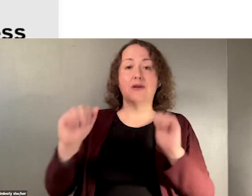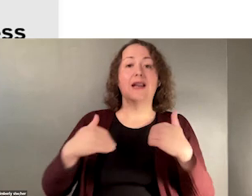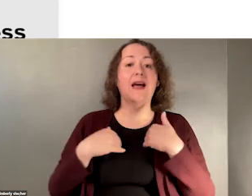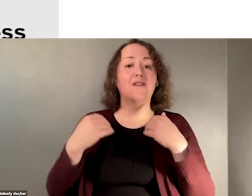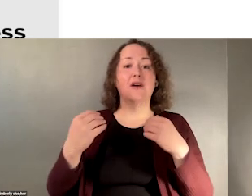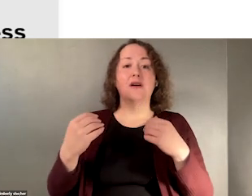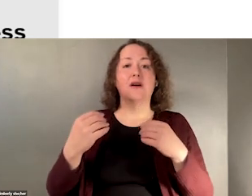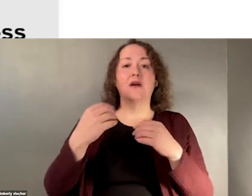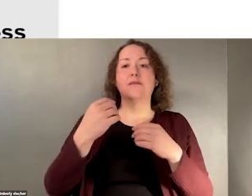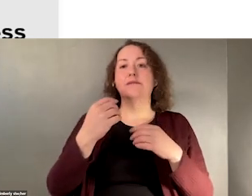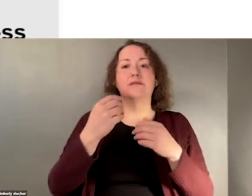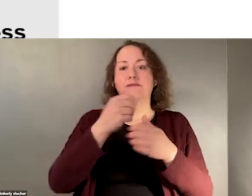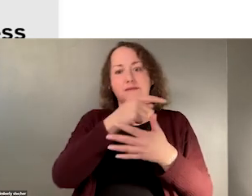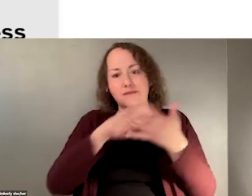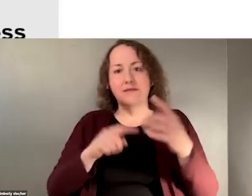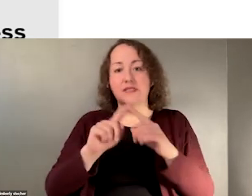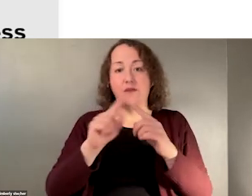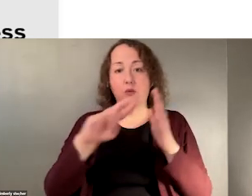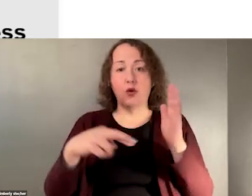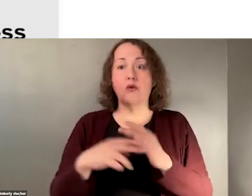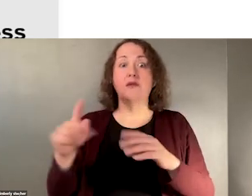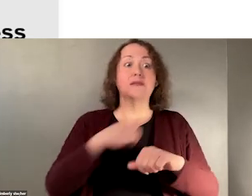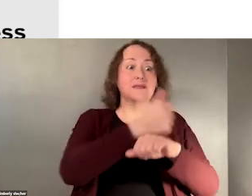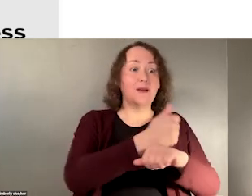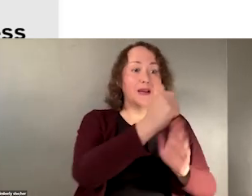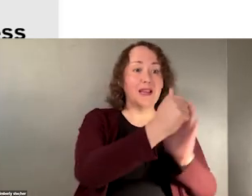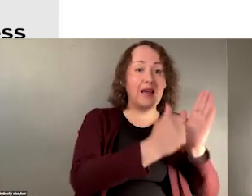So once they set up their first account, then they don't have to create another account.